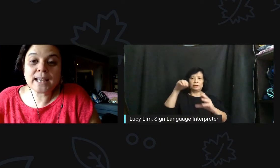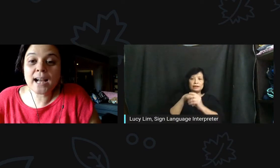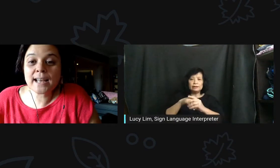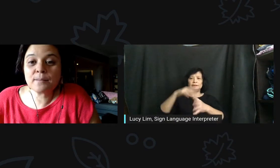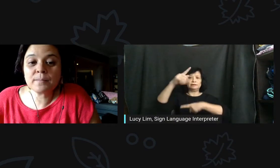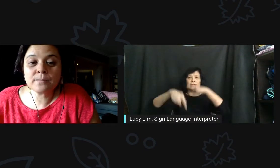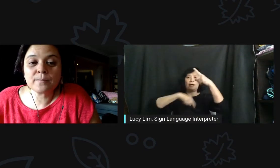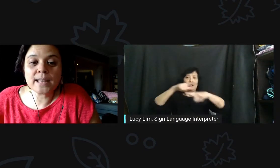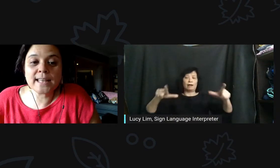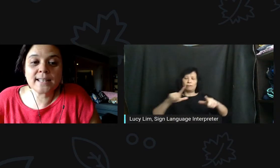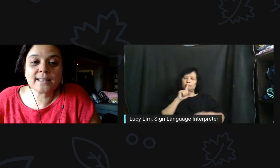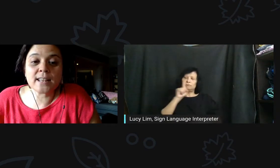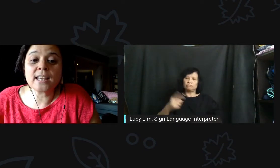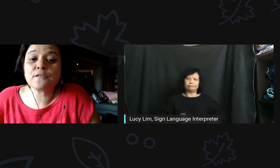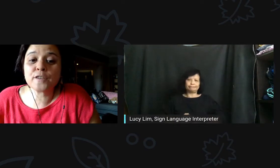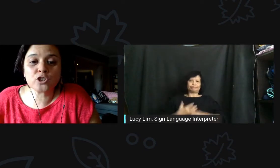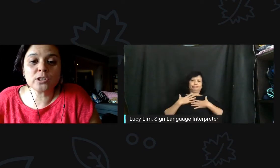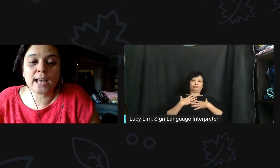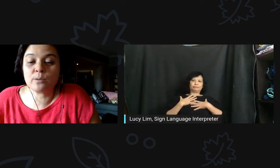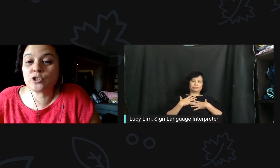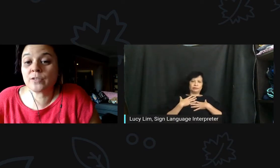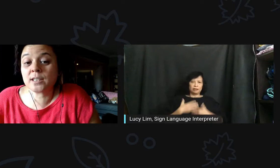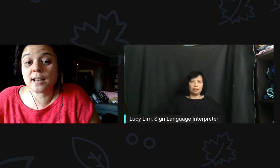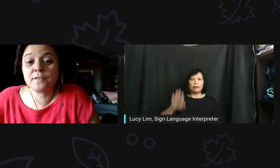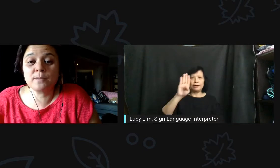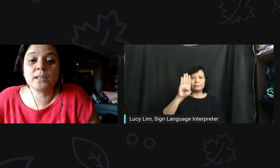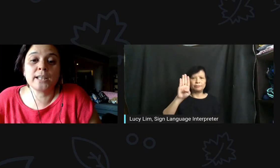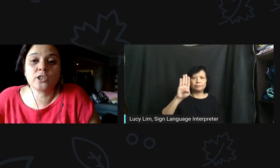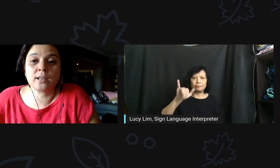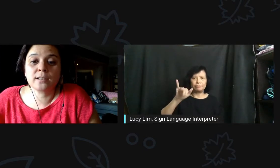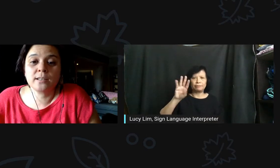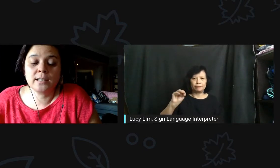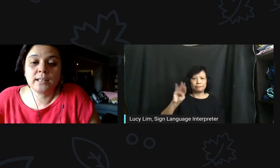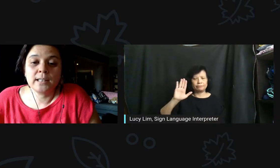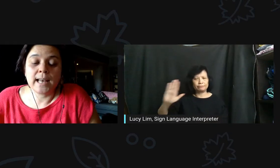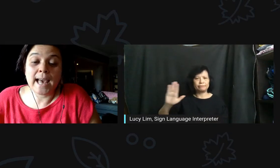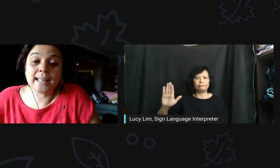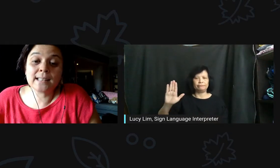BIM is the official language of the Deaf in Malaysia